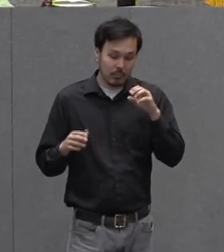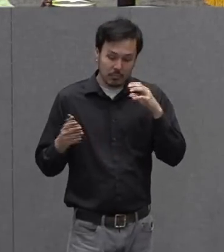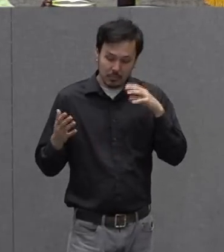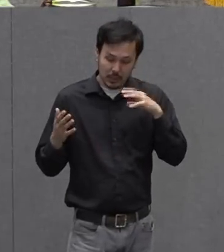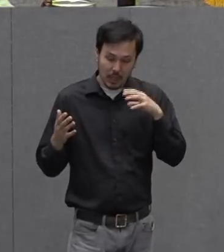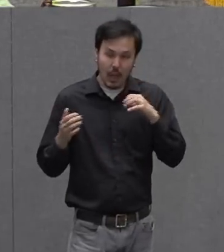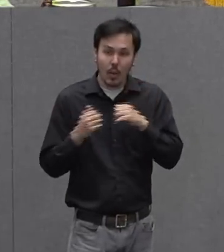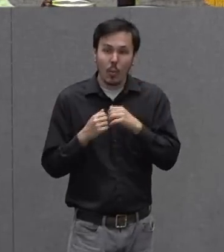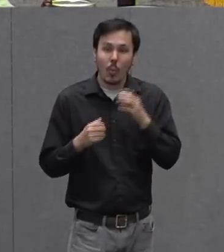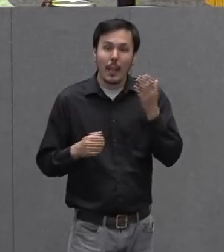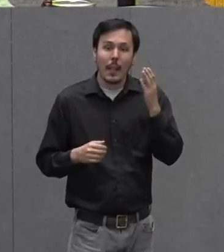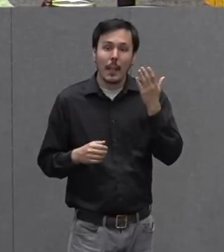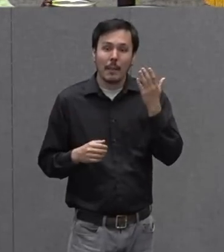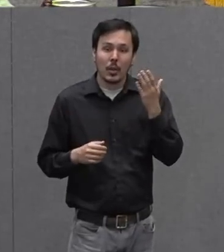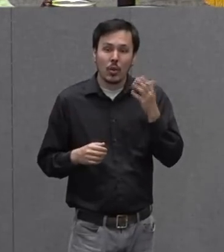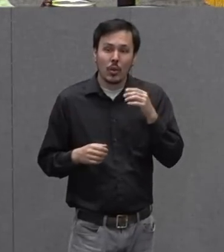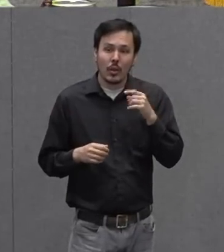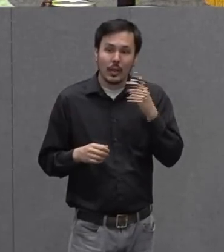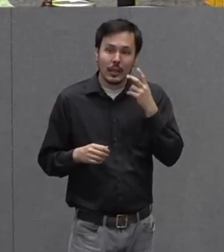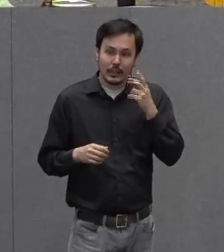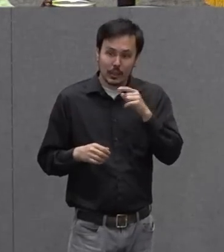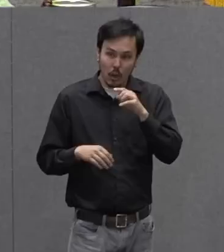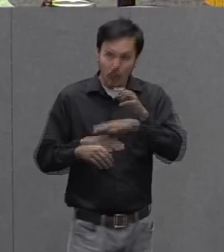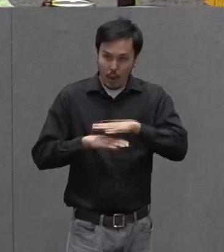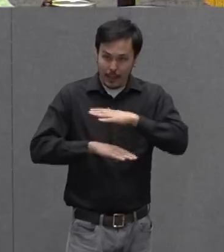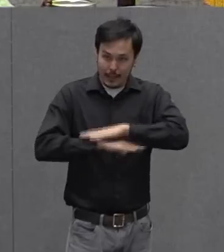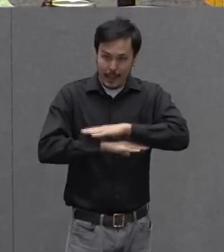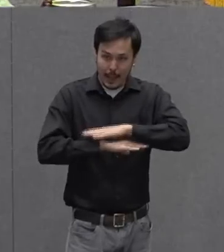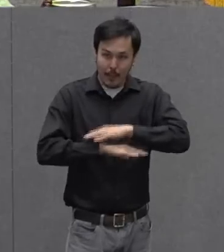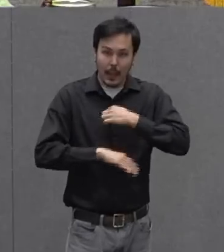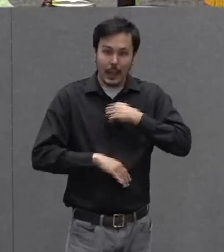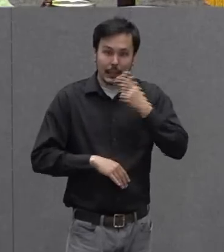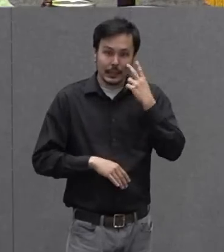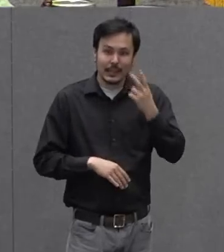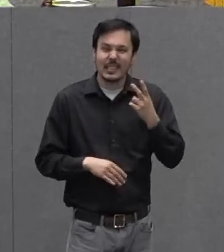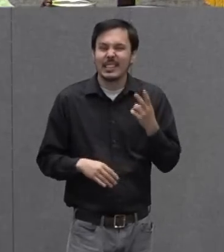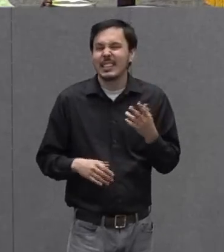and it'll reflect, I see it on the table. It's kind of hard to see.